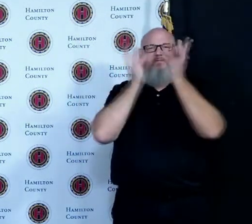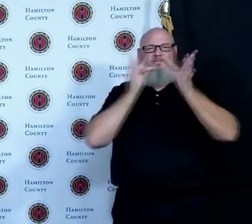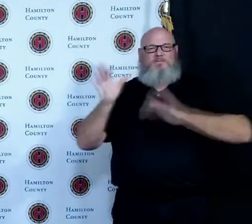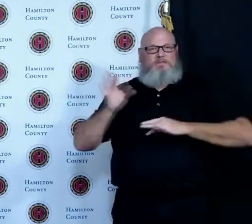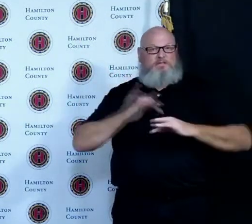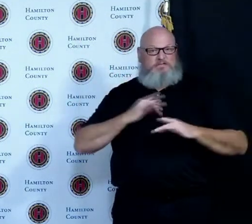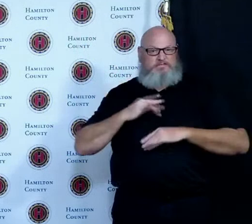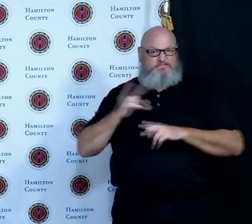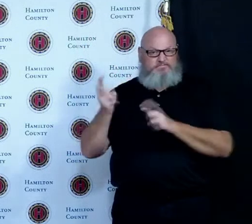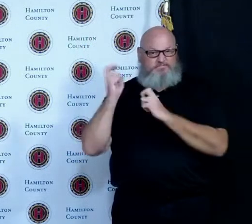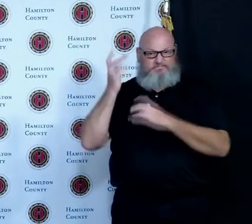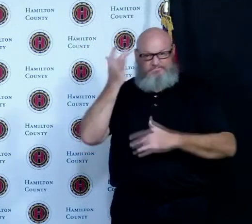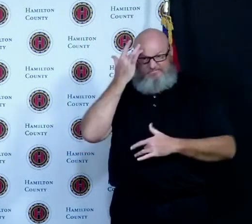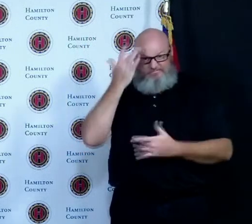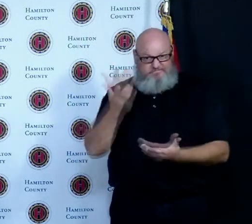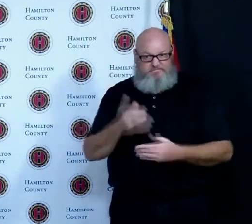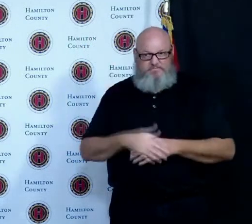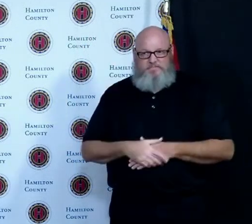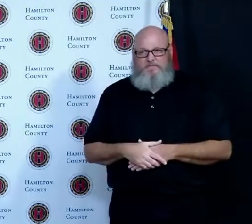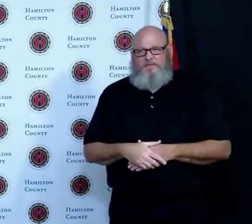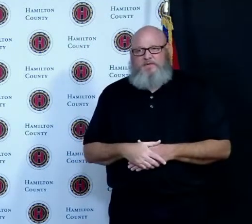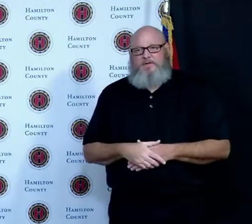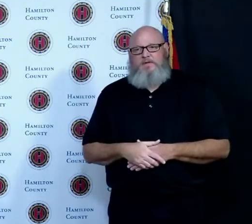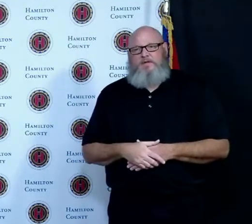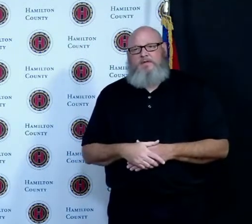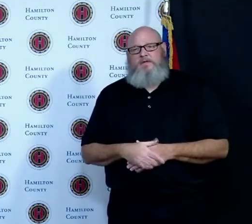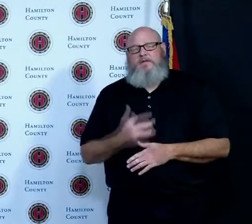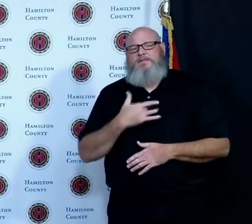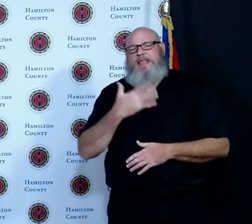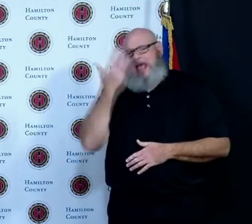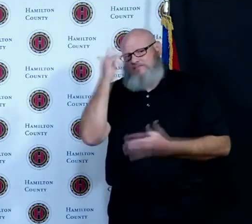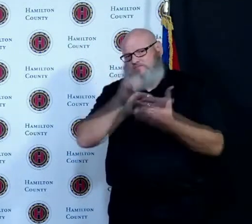appointments and so we're limiting the number of people that come around my team and come around